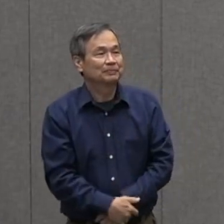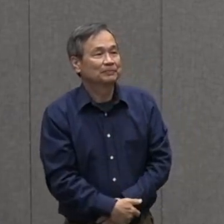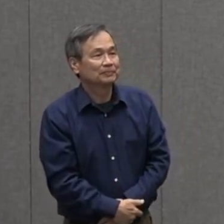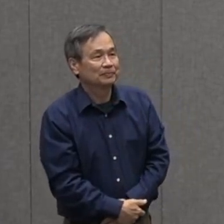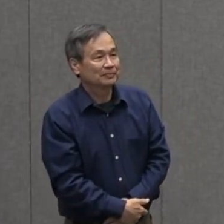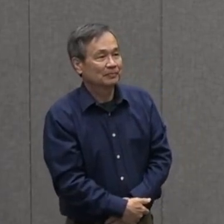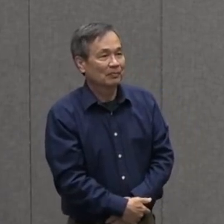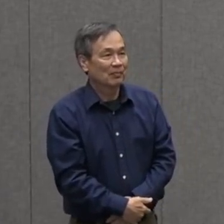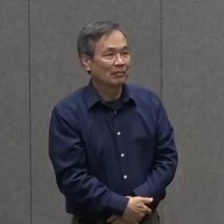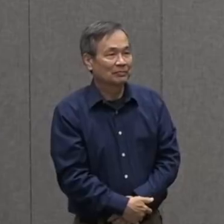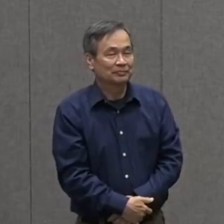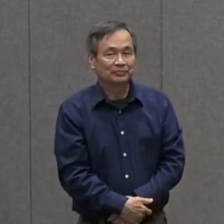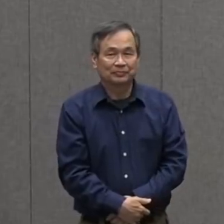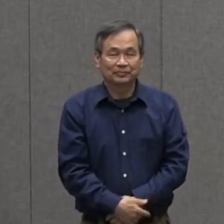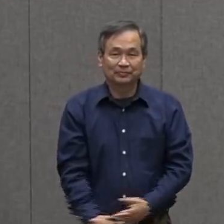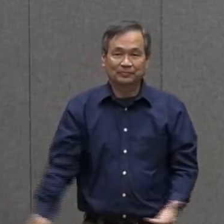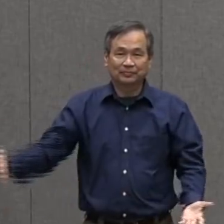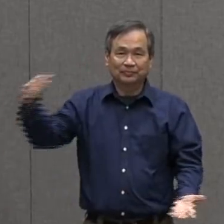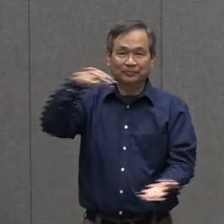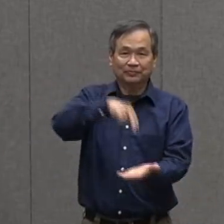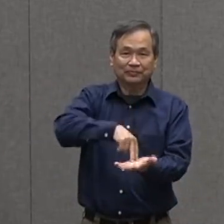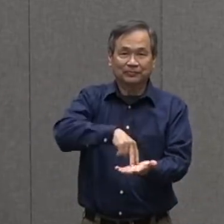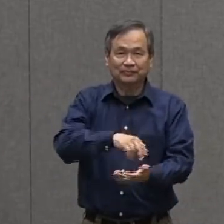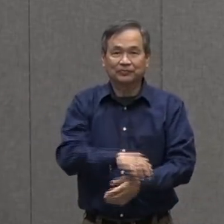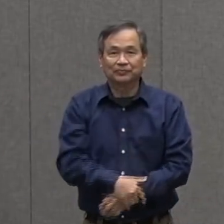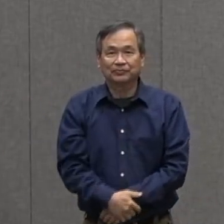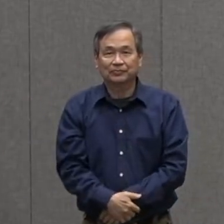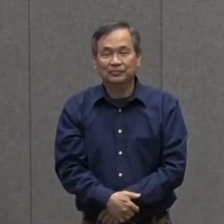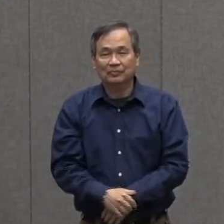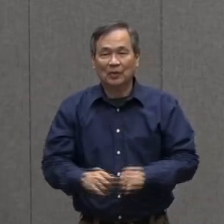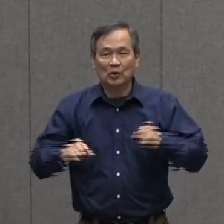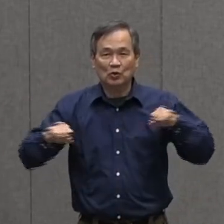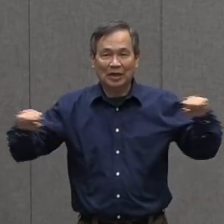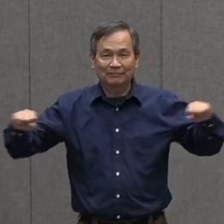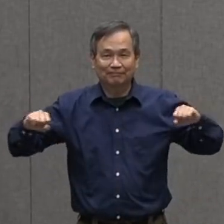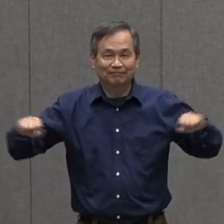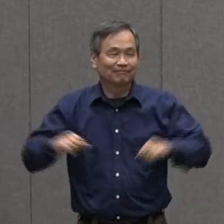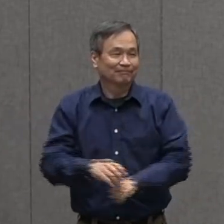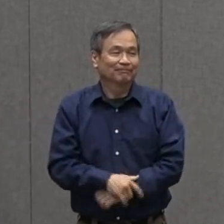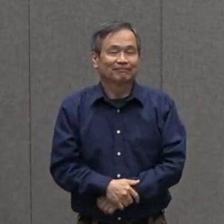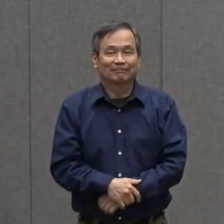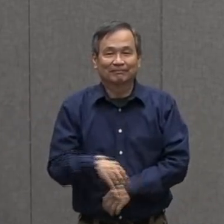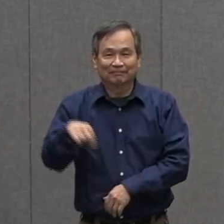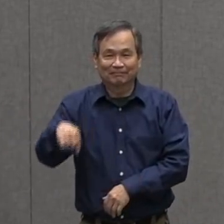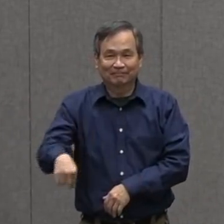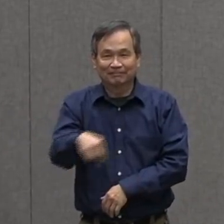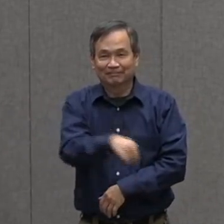We are gonna stand up, do a little stretching, touch your toes.